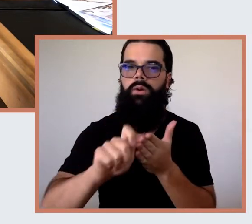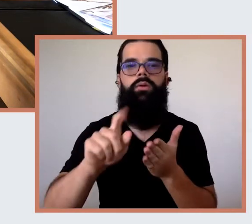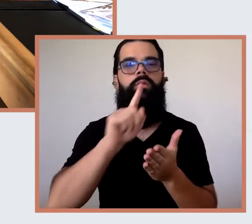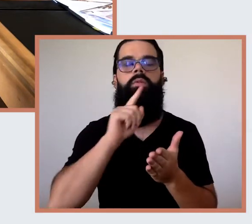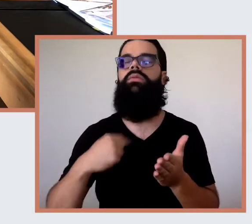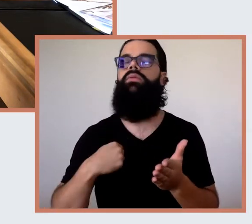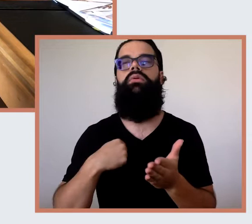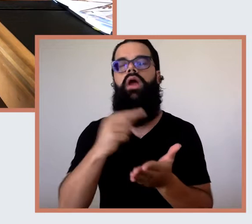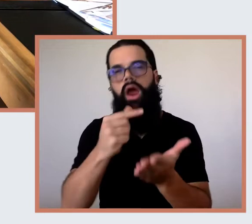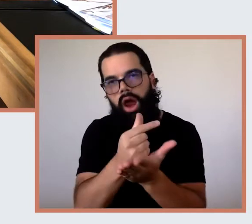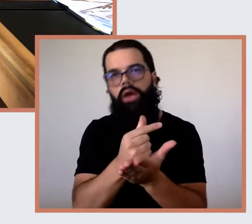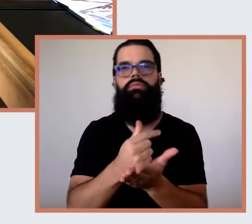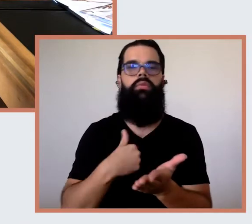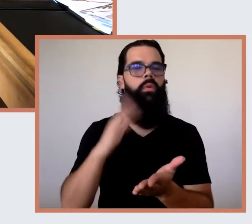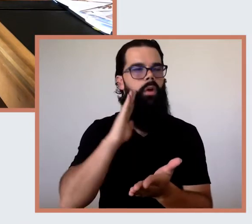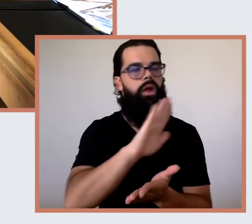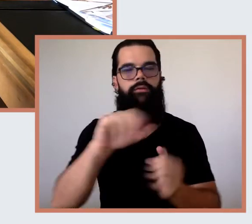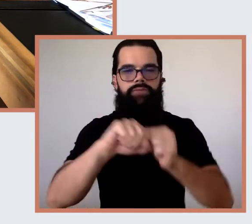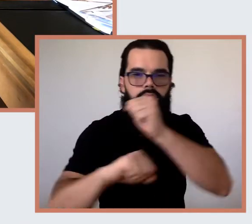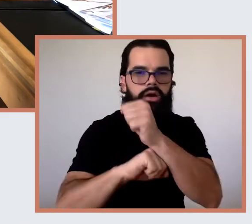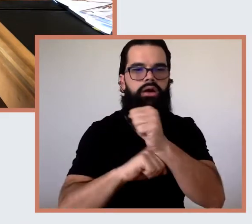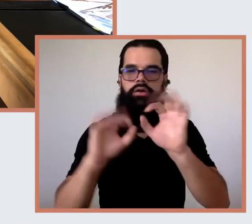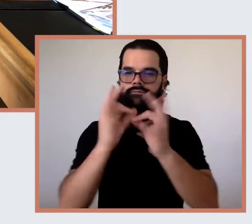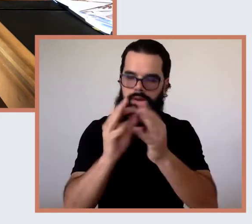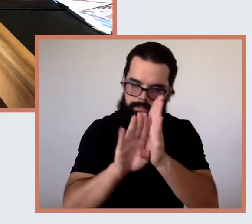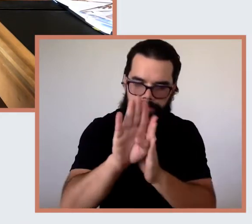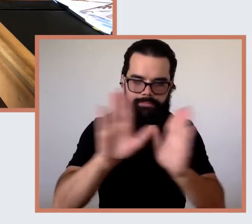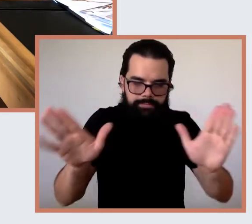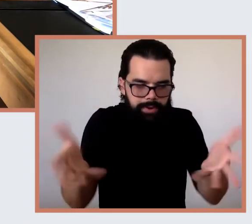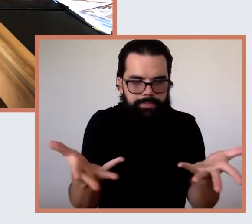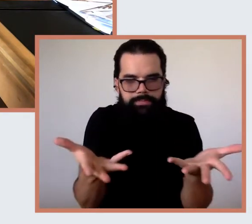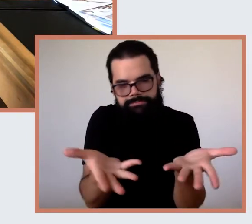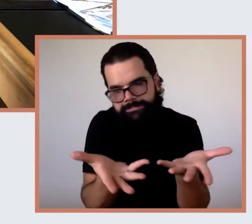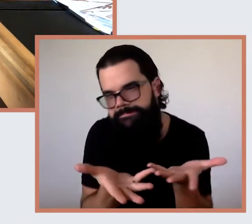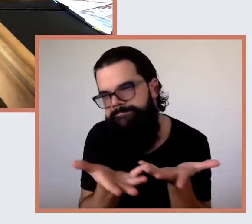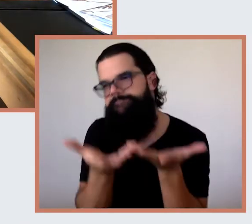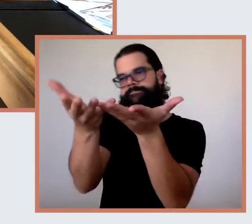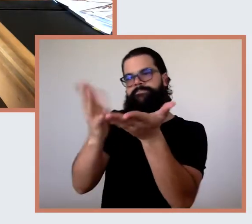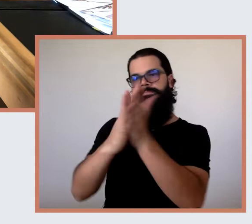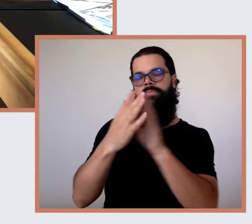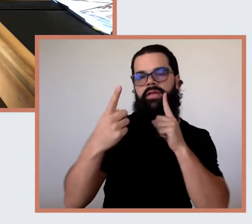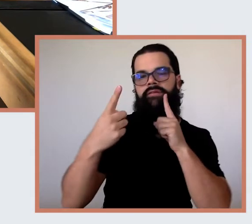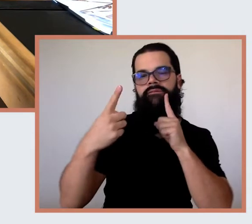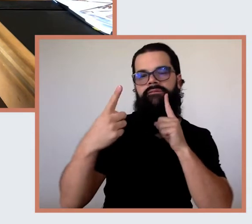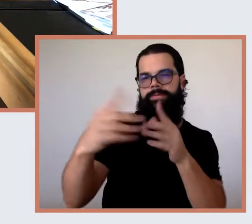I will be the bane of your family's existence because I will tell you that if I can make it, you can make it,